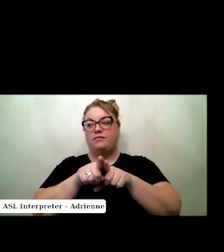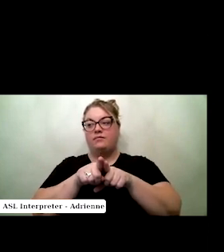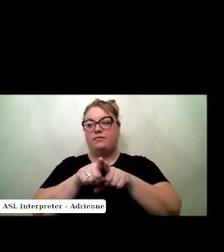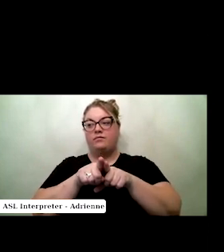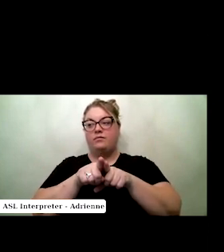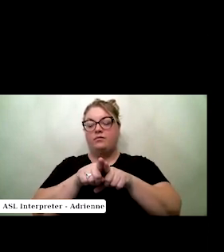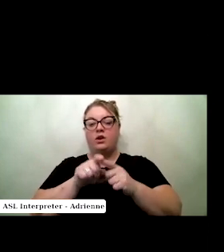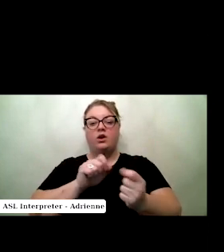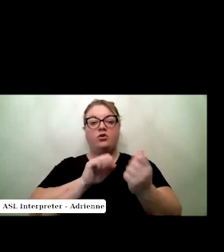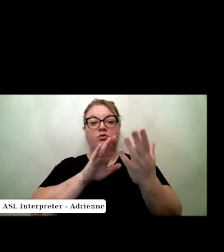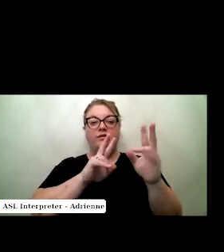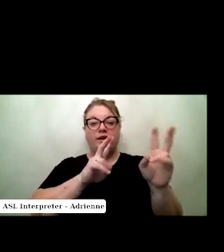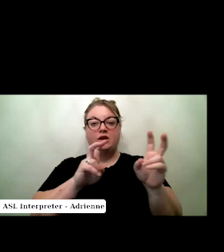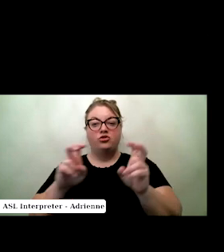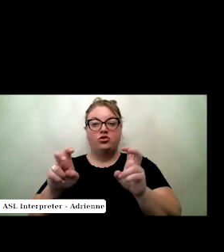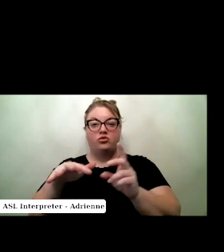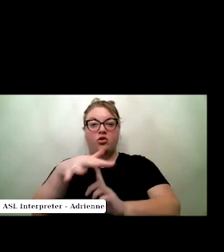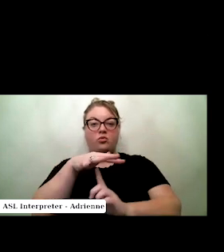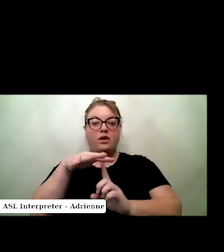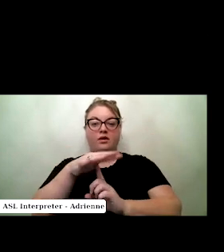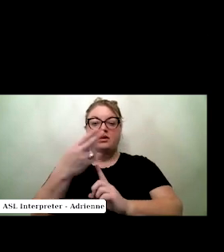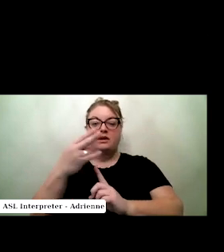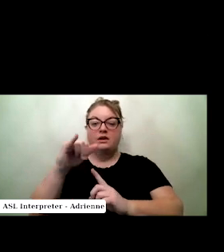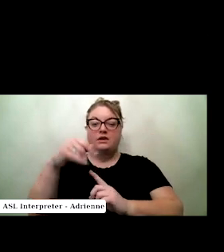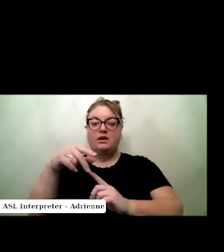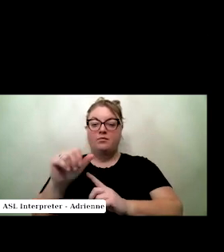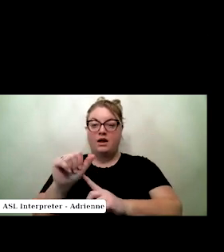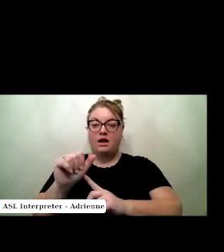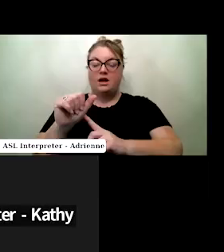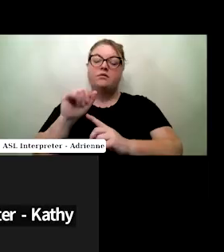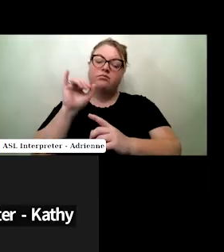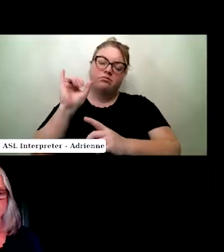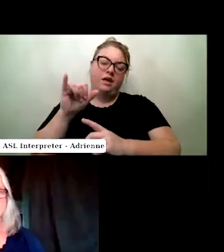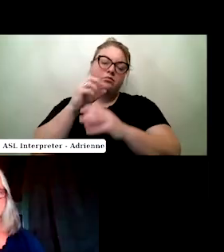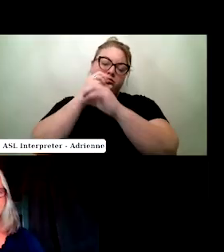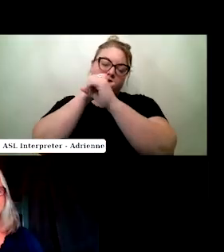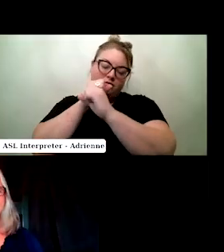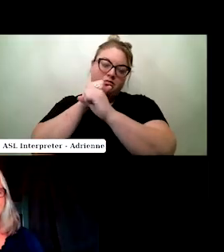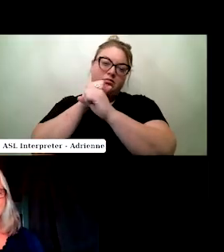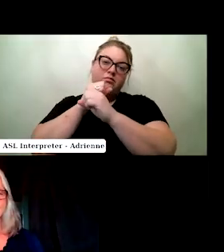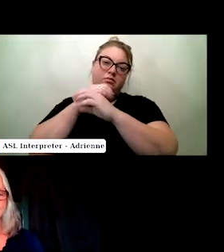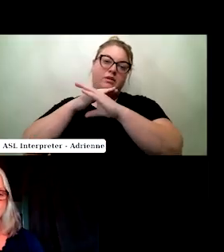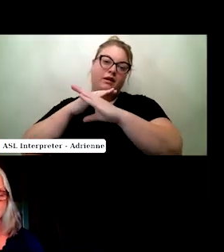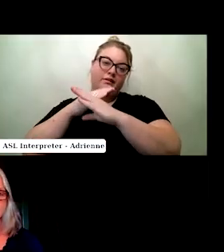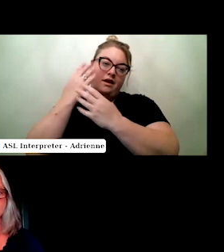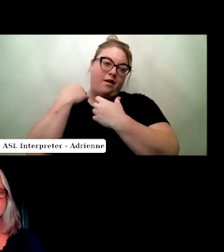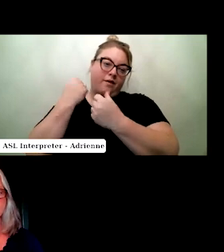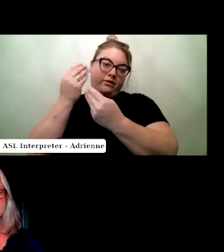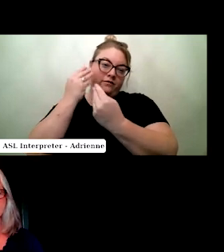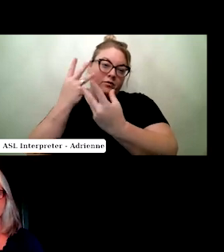Addressing issues around hipaa, which is, you know, protected health information. How that gets shared. Who that gets shared with.